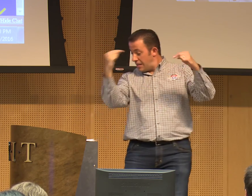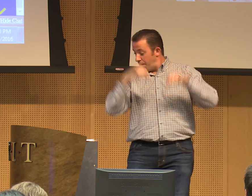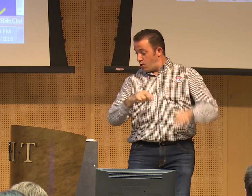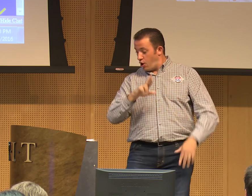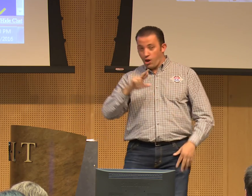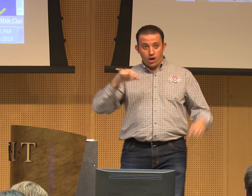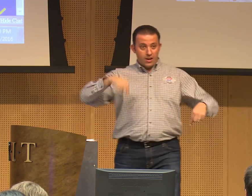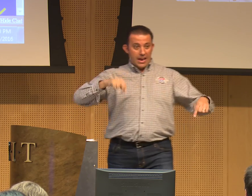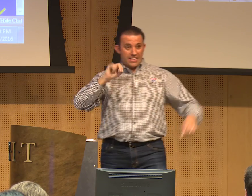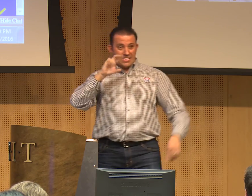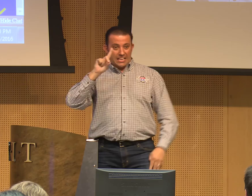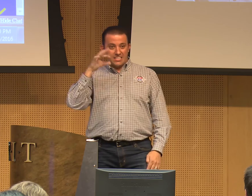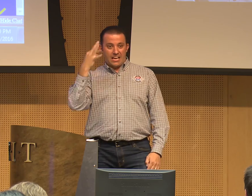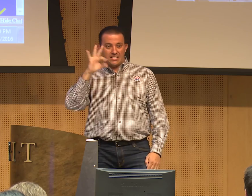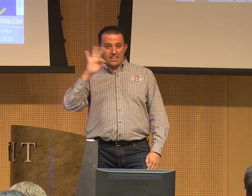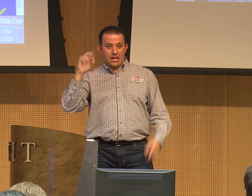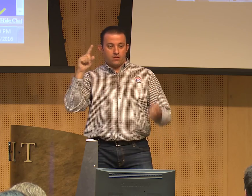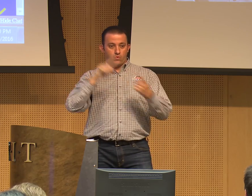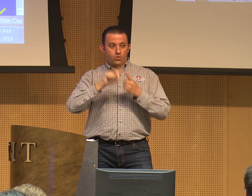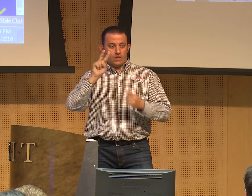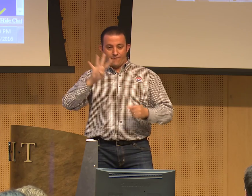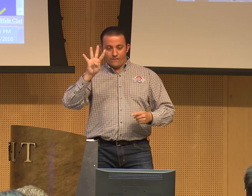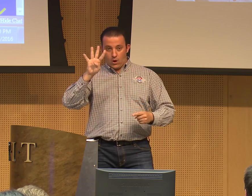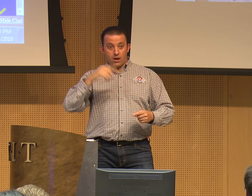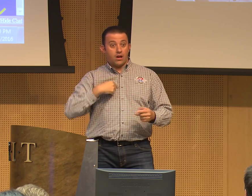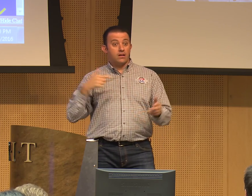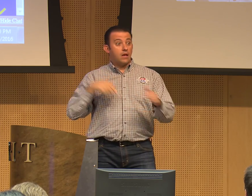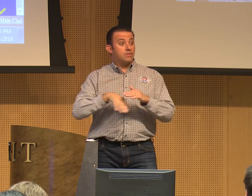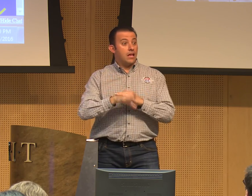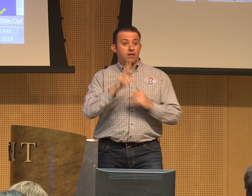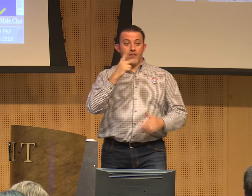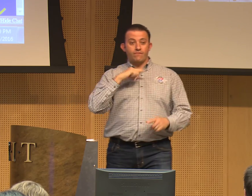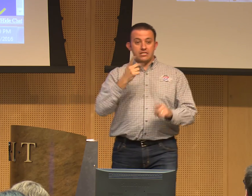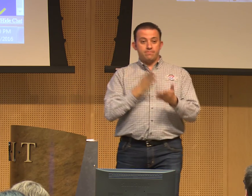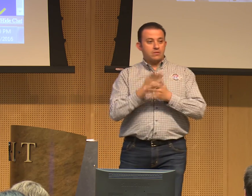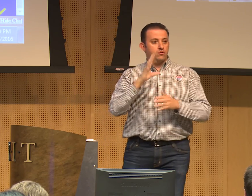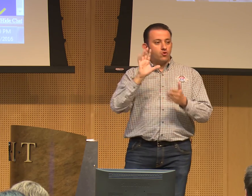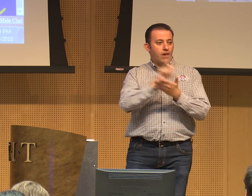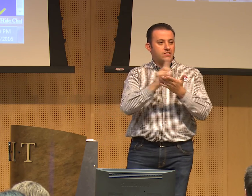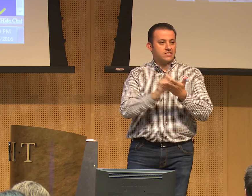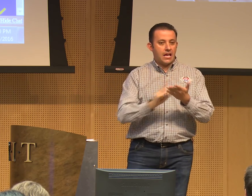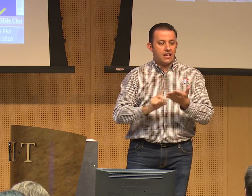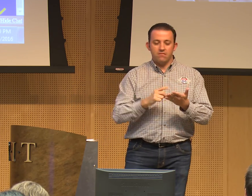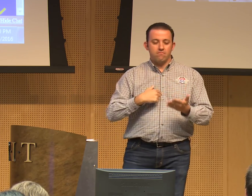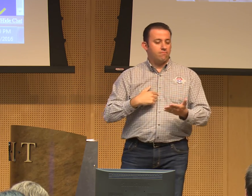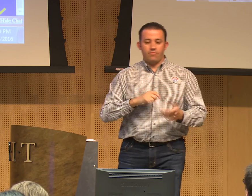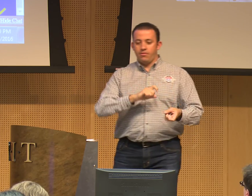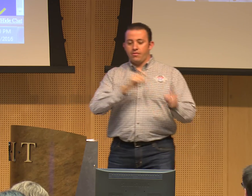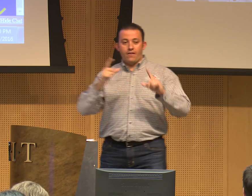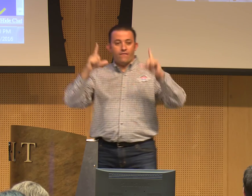I came up to RIT/NTID, and I stayed here till 2004. I majored in Graphic Design when I first got here.